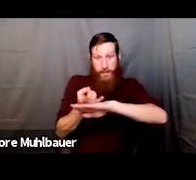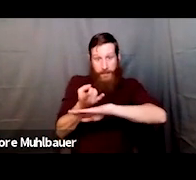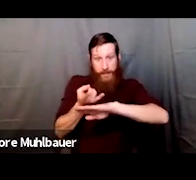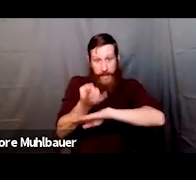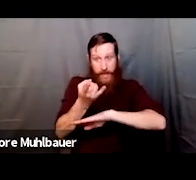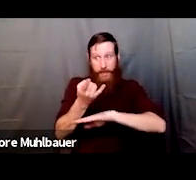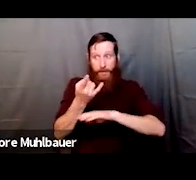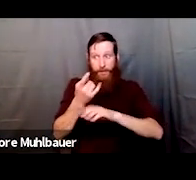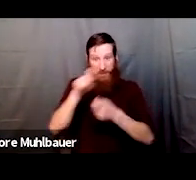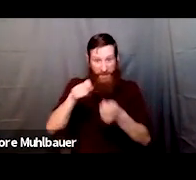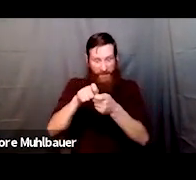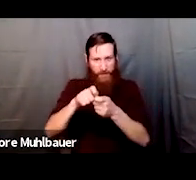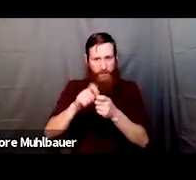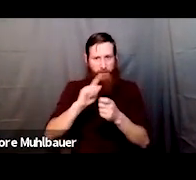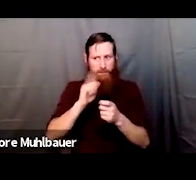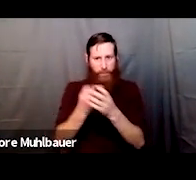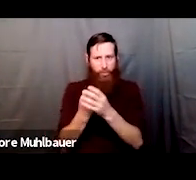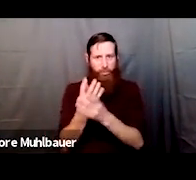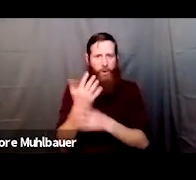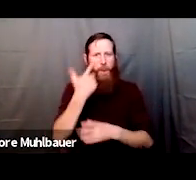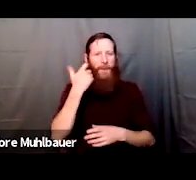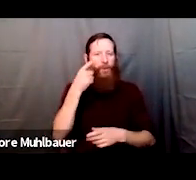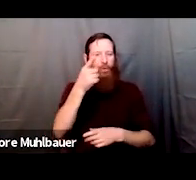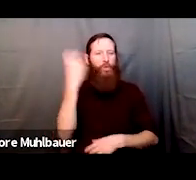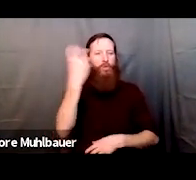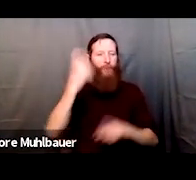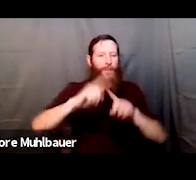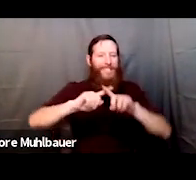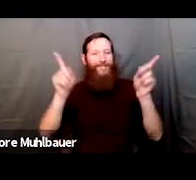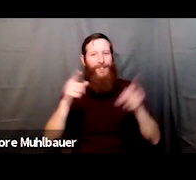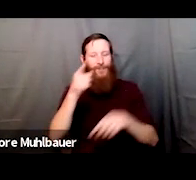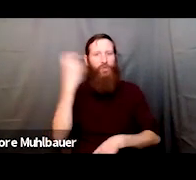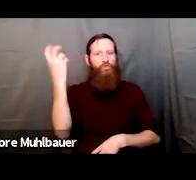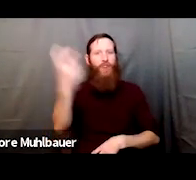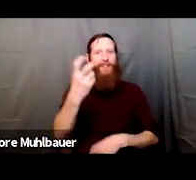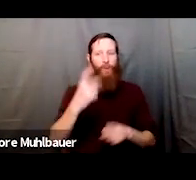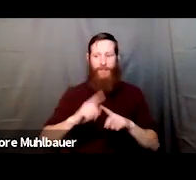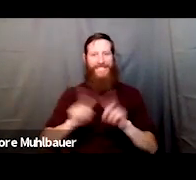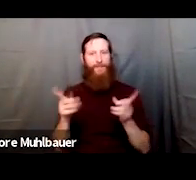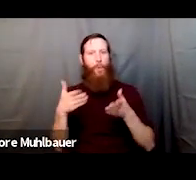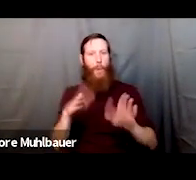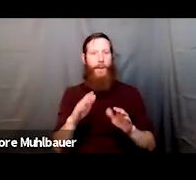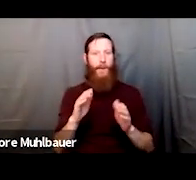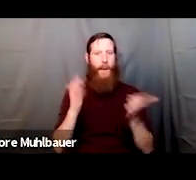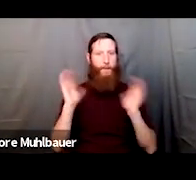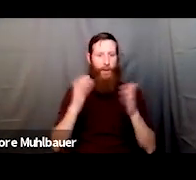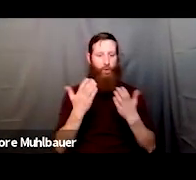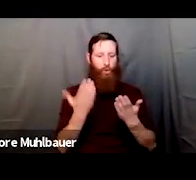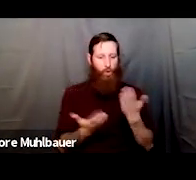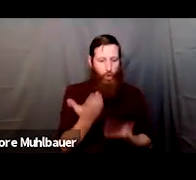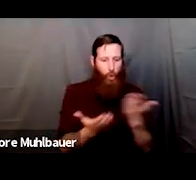mainly because you travel different right? Like you travel in a very different way than snowshoes, skiiers, etc